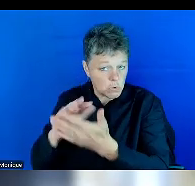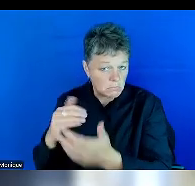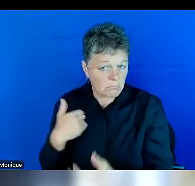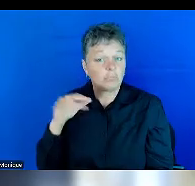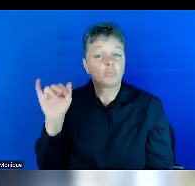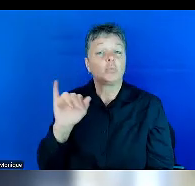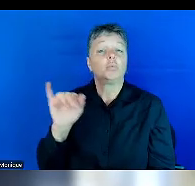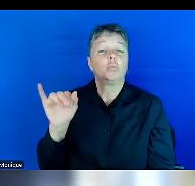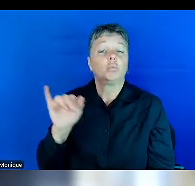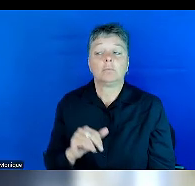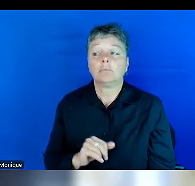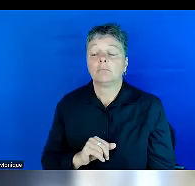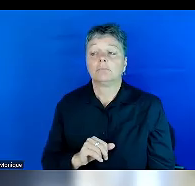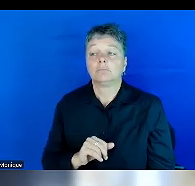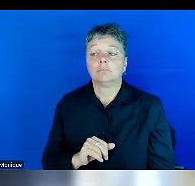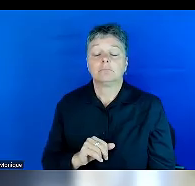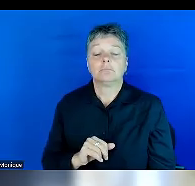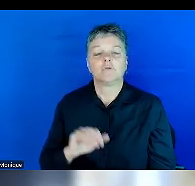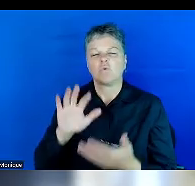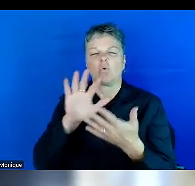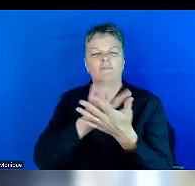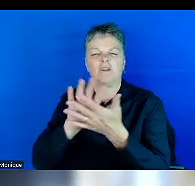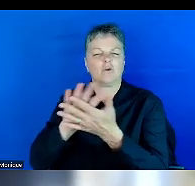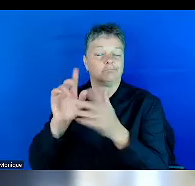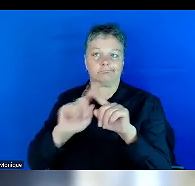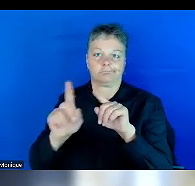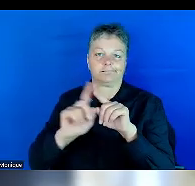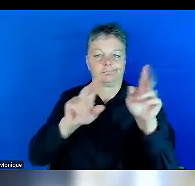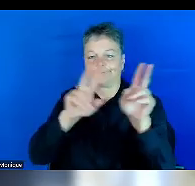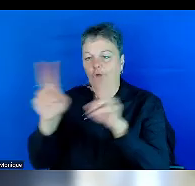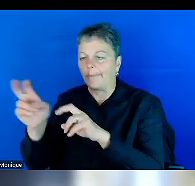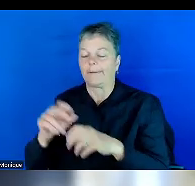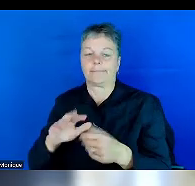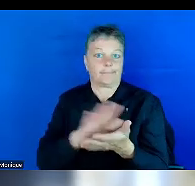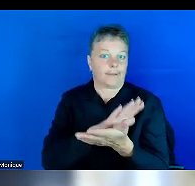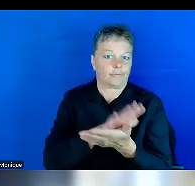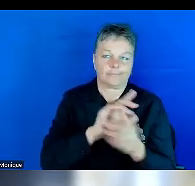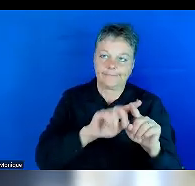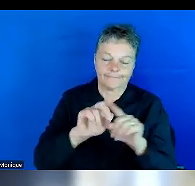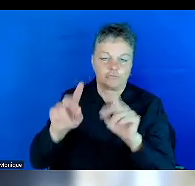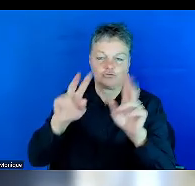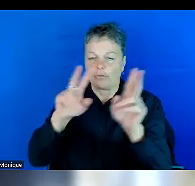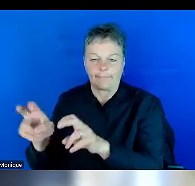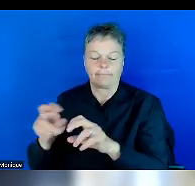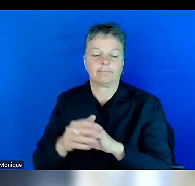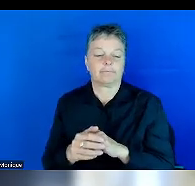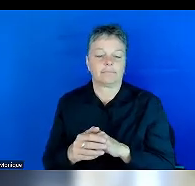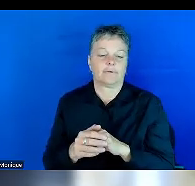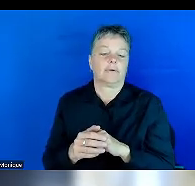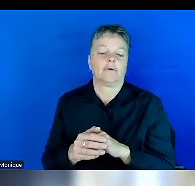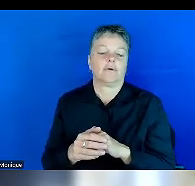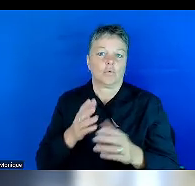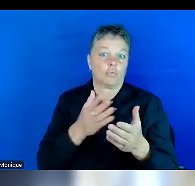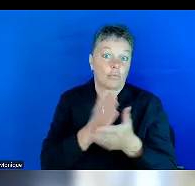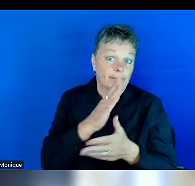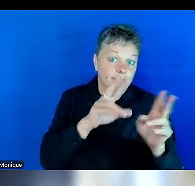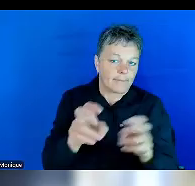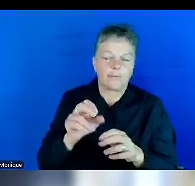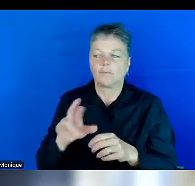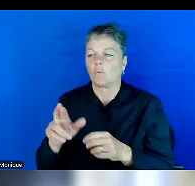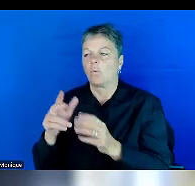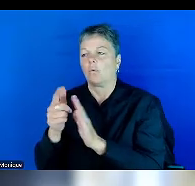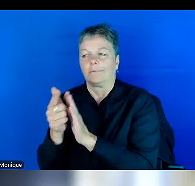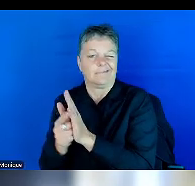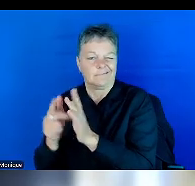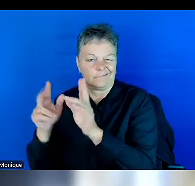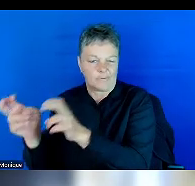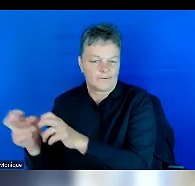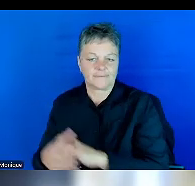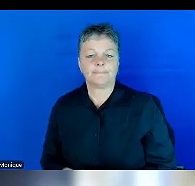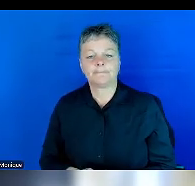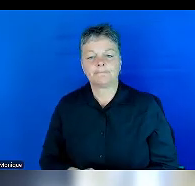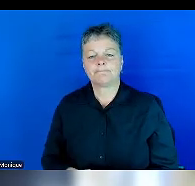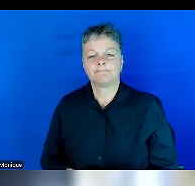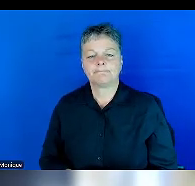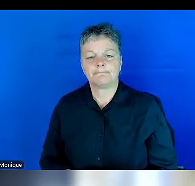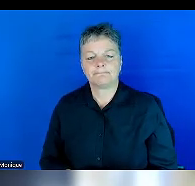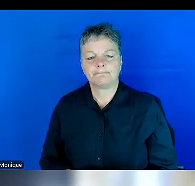about on various topics um or legal topics. And there's also um we publish two to three